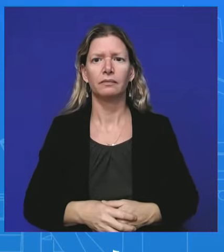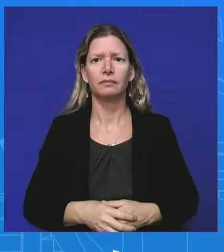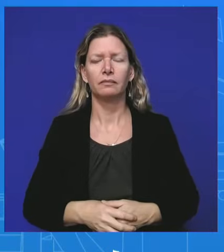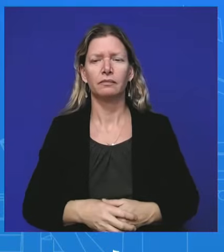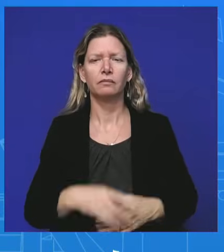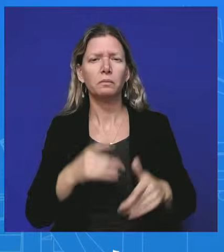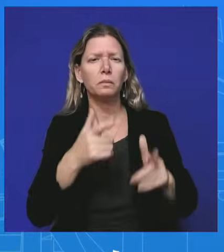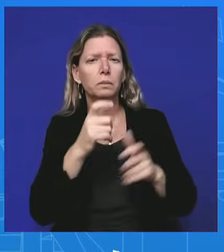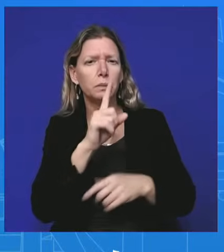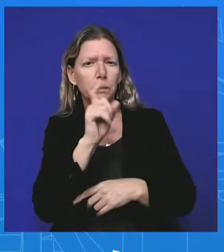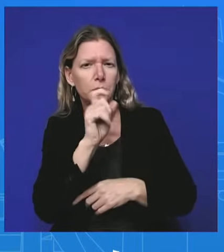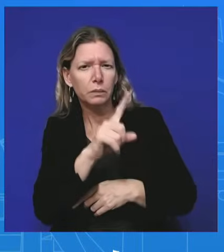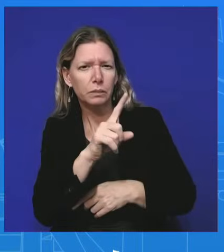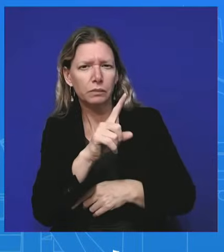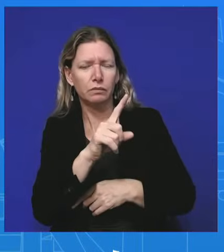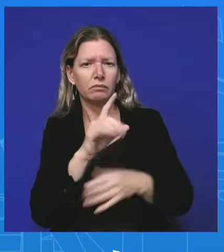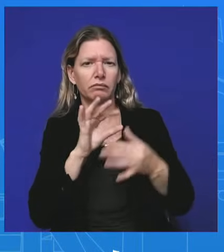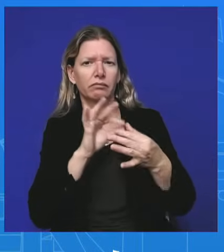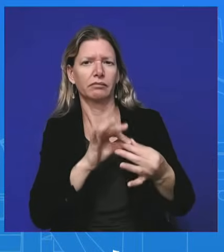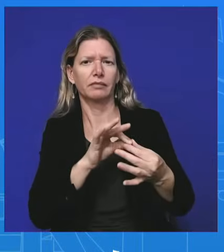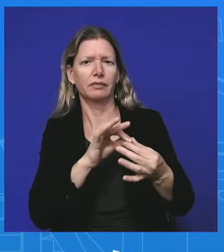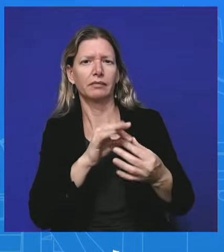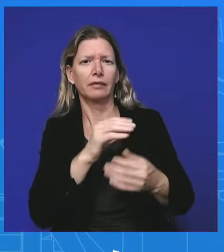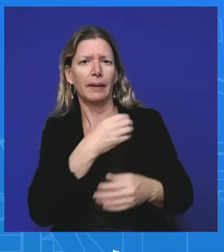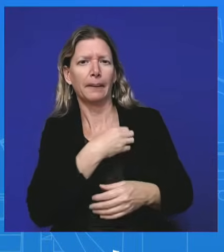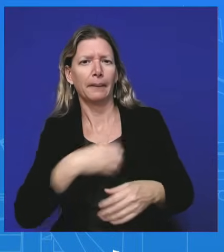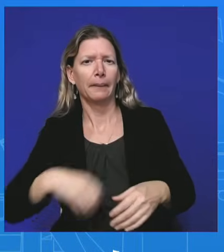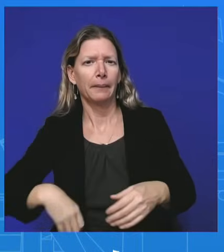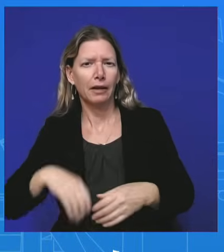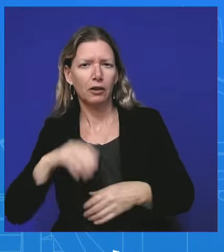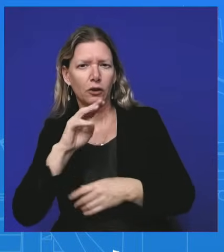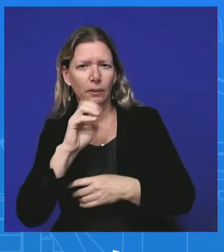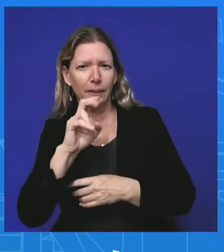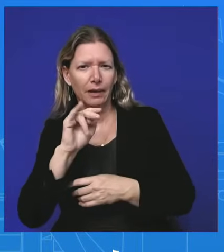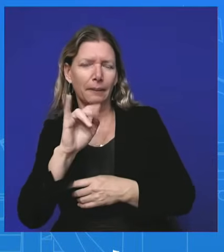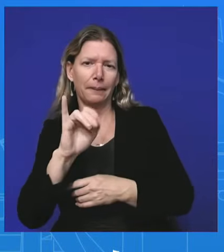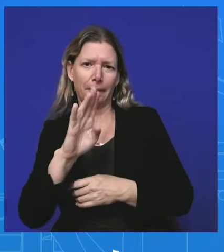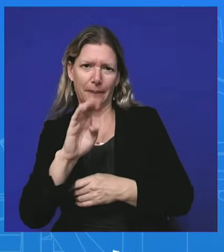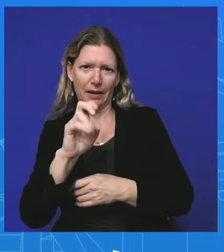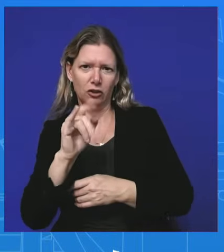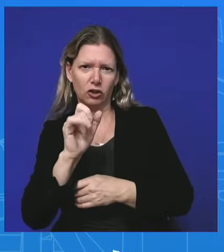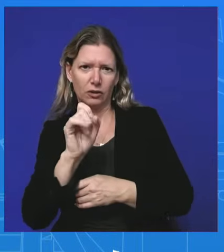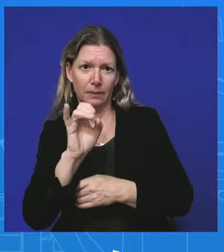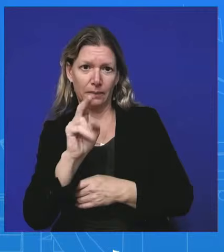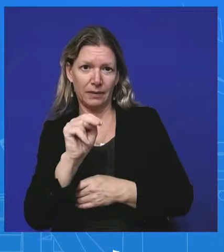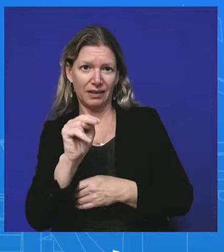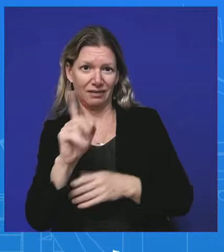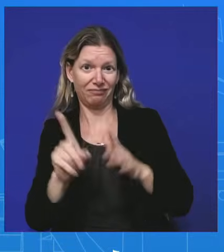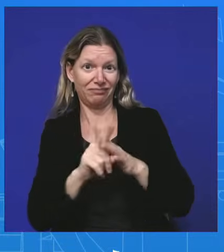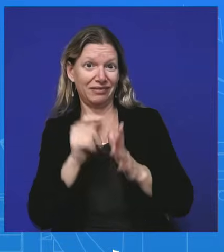Ms. Jean-Pierre: Yes. The Press: He said he traveled to Morehouse. He spoke to students there. He asked them what they wanted to hear from the President. Ms. Jean-Pierre: Yeah.